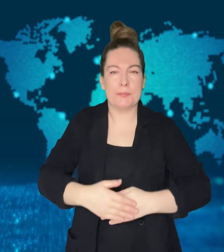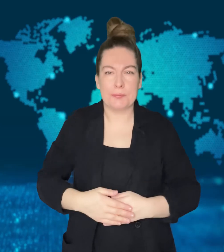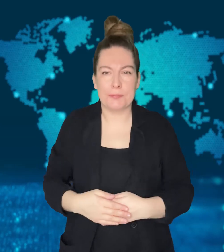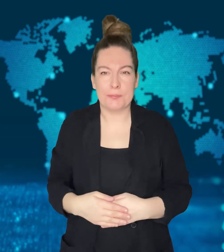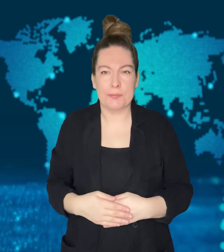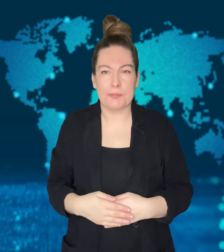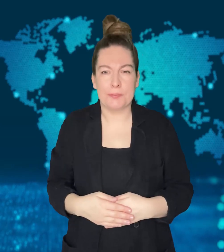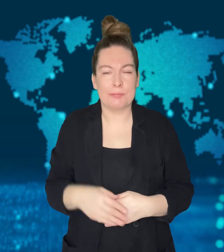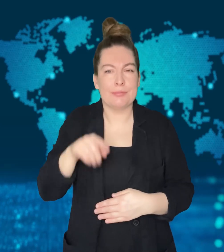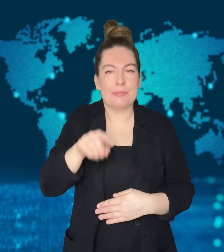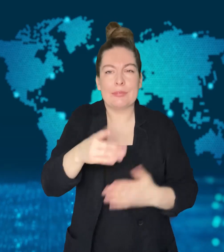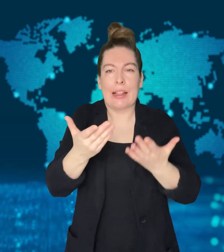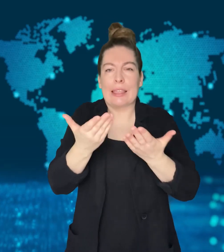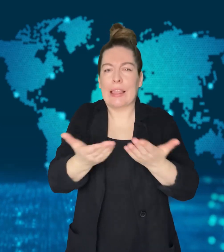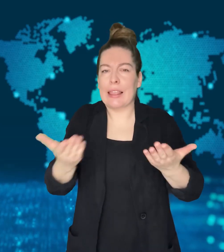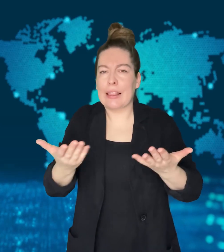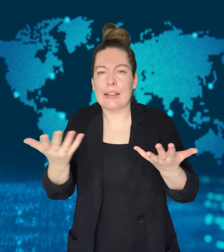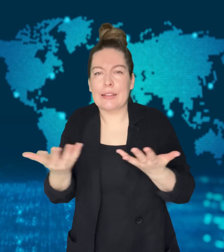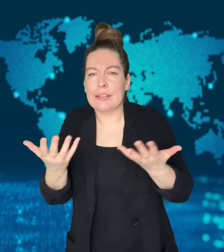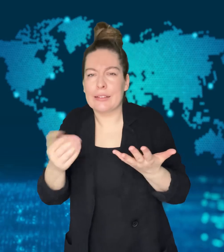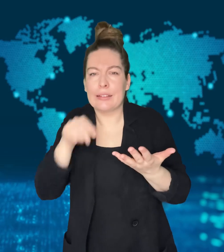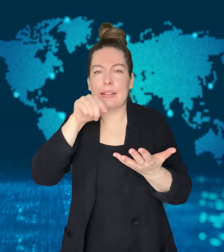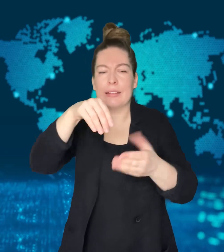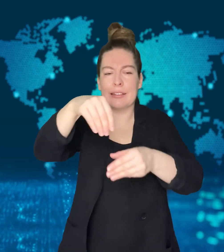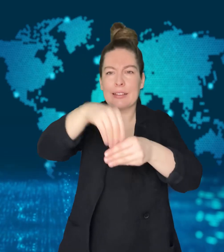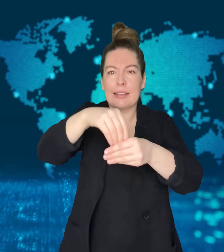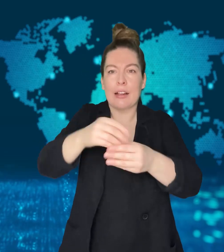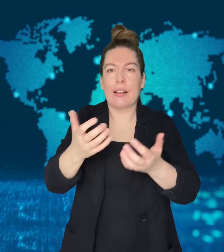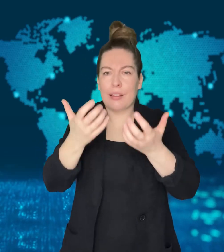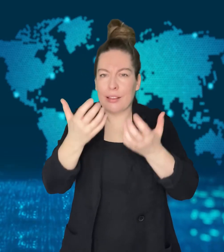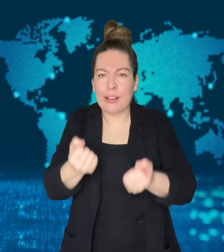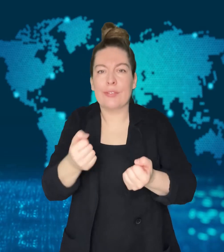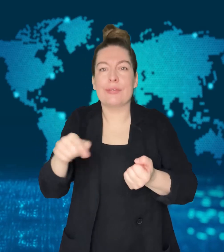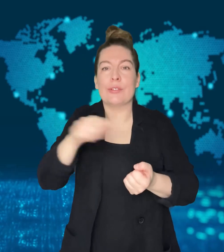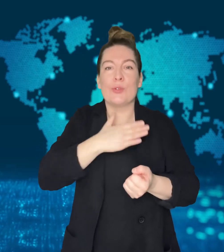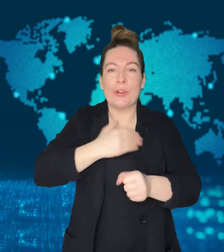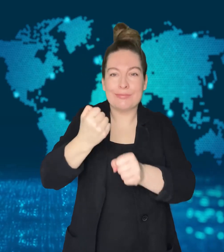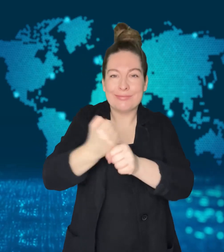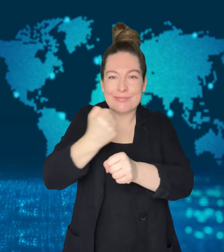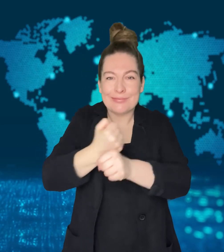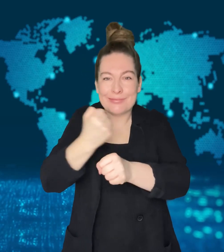Among the items that were seized were unfinished firearms,